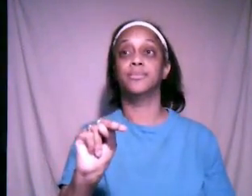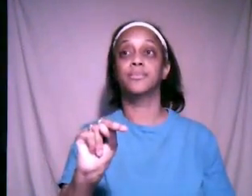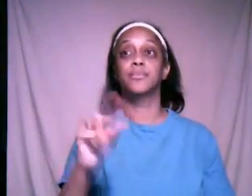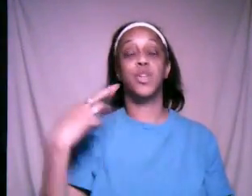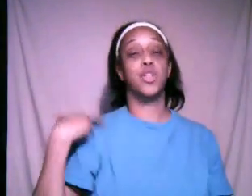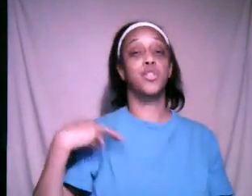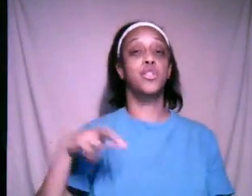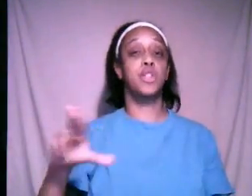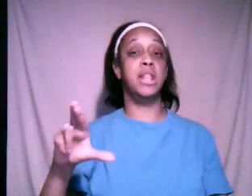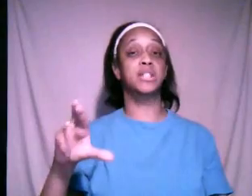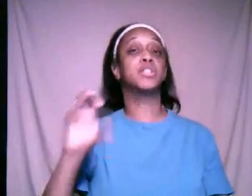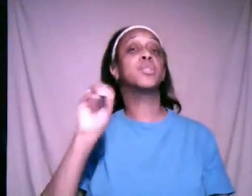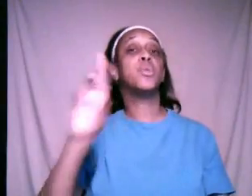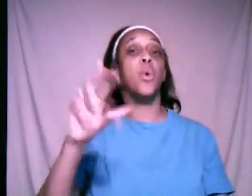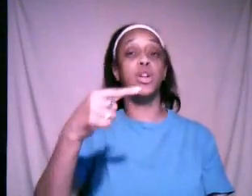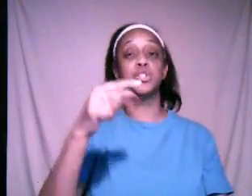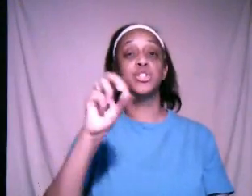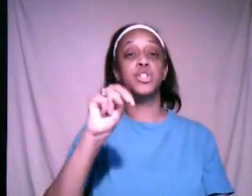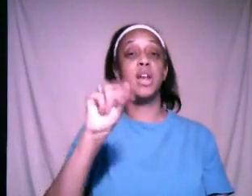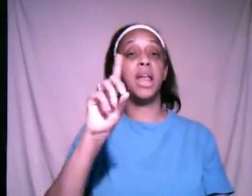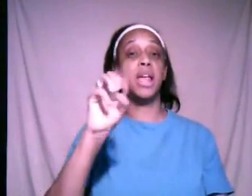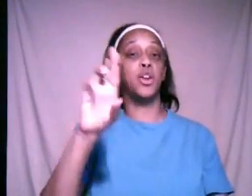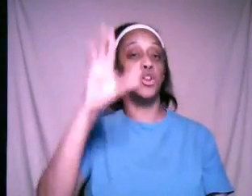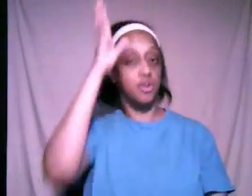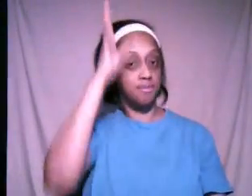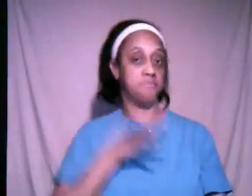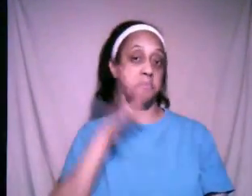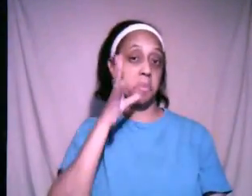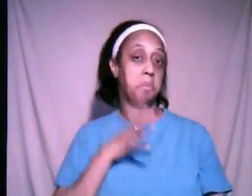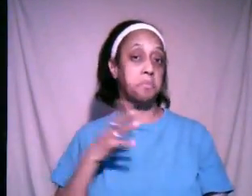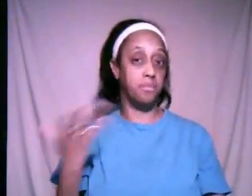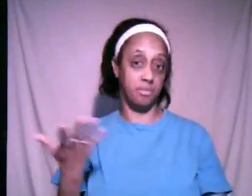religion, or gender.